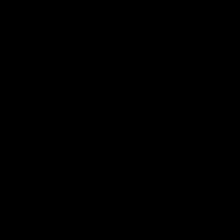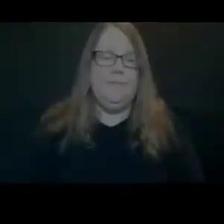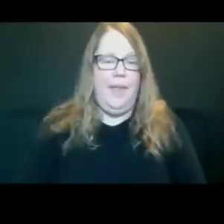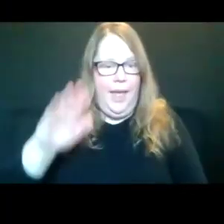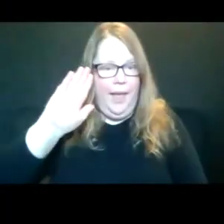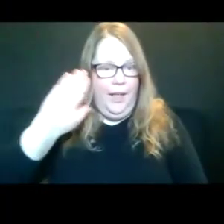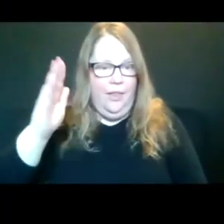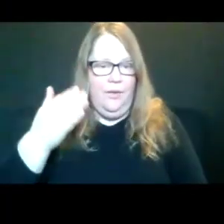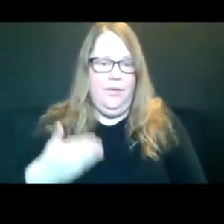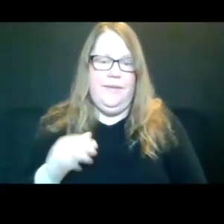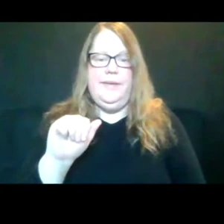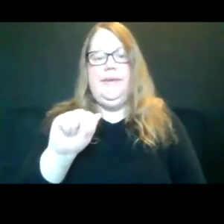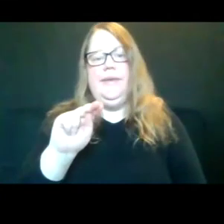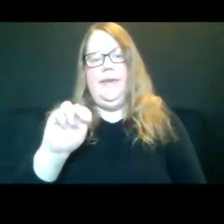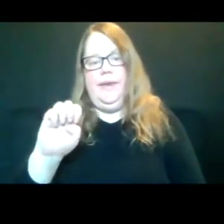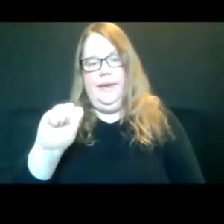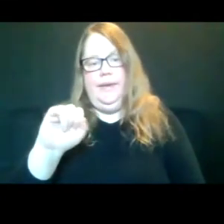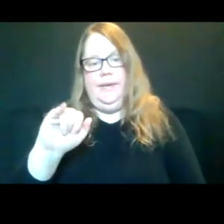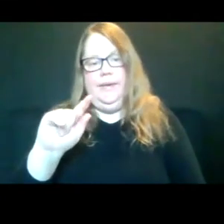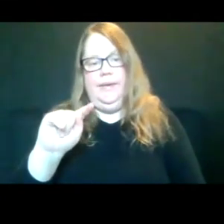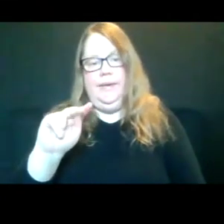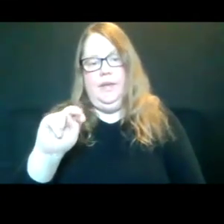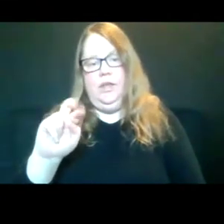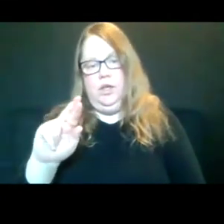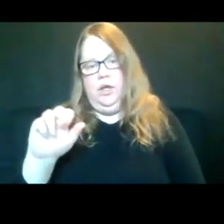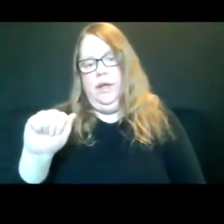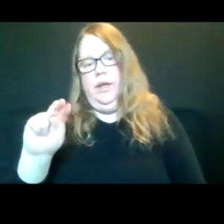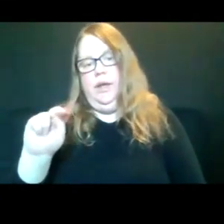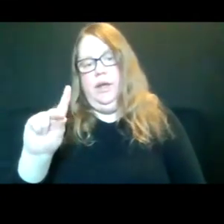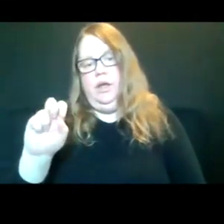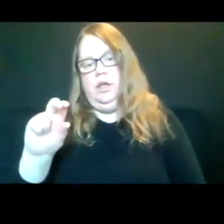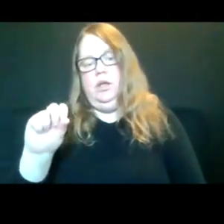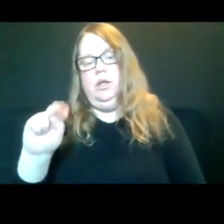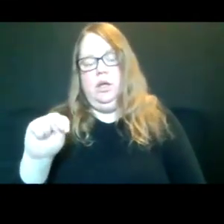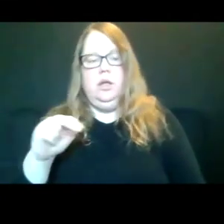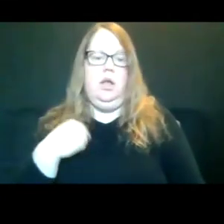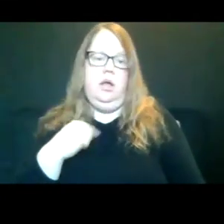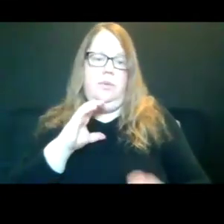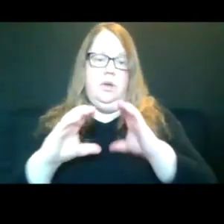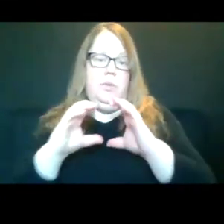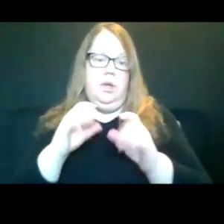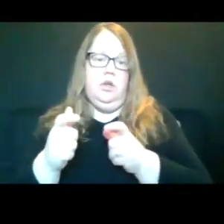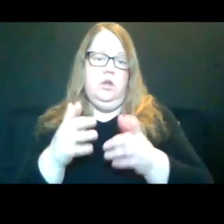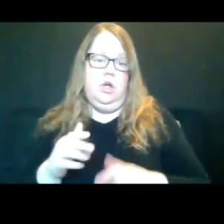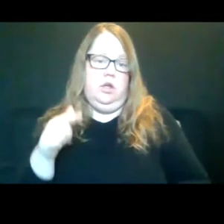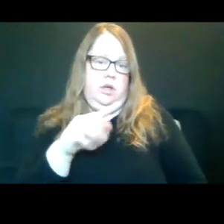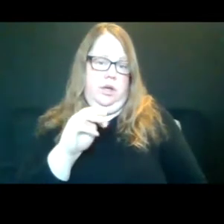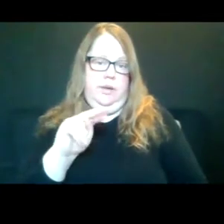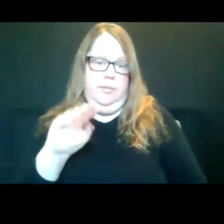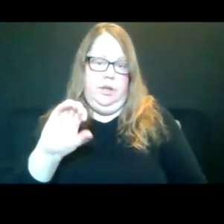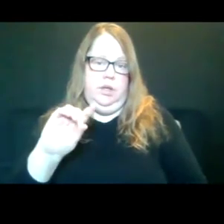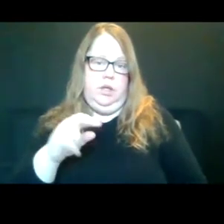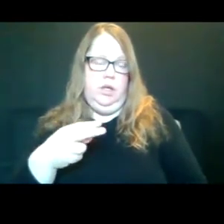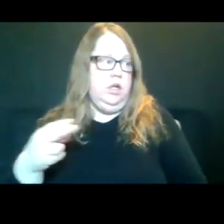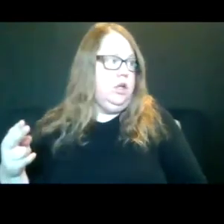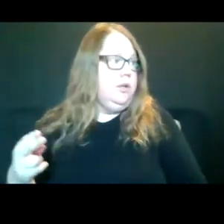Hello, this is Anne Sittner Anderson, Director of Communications at MNCDHH.